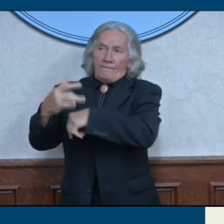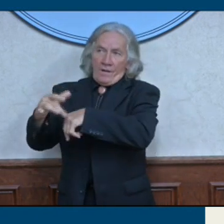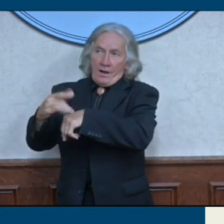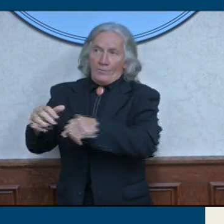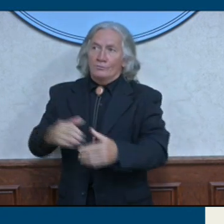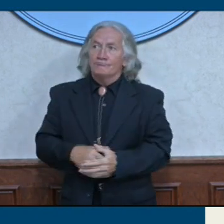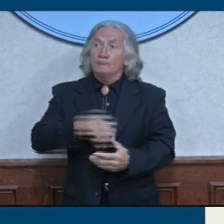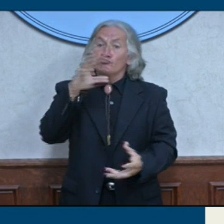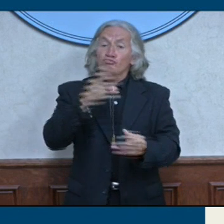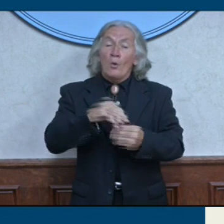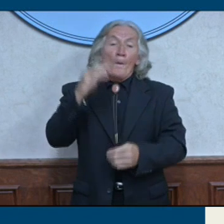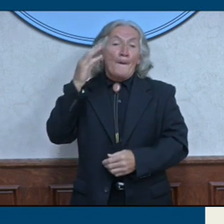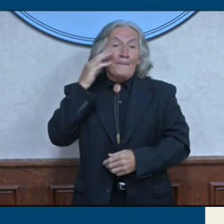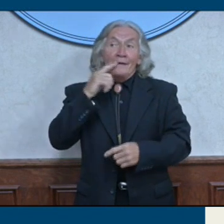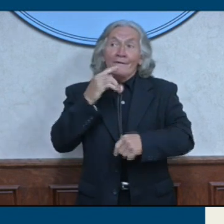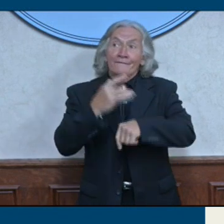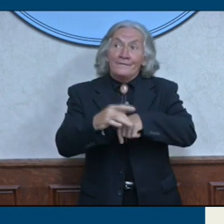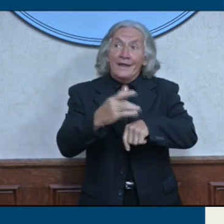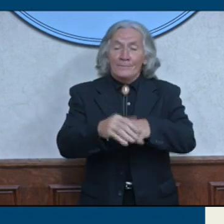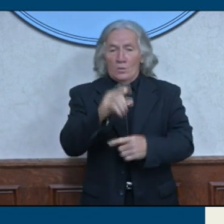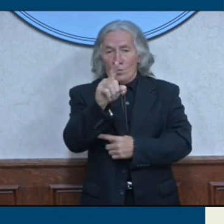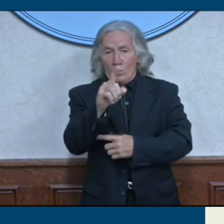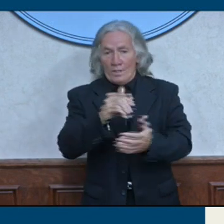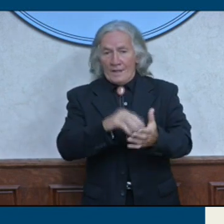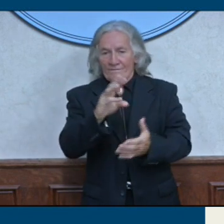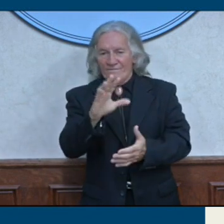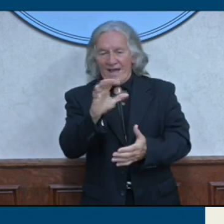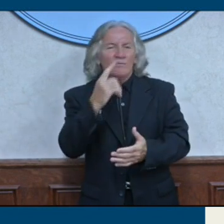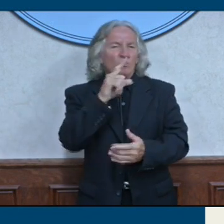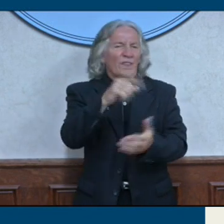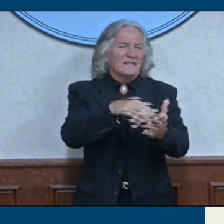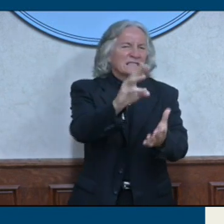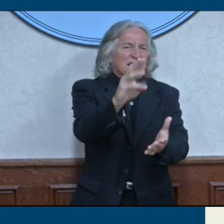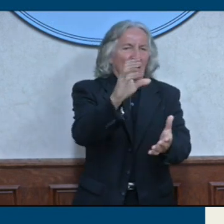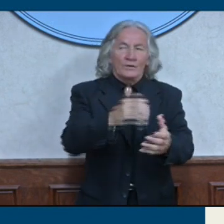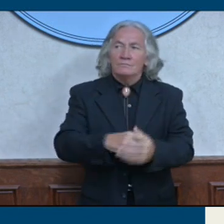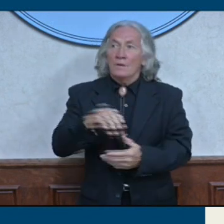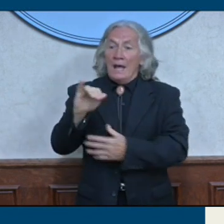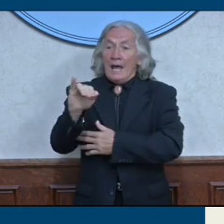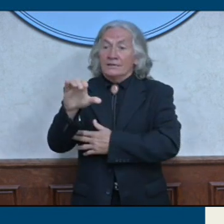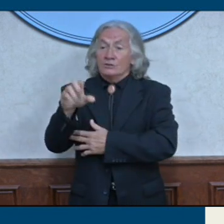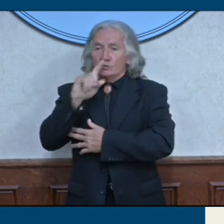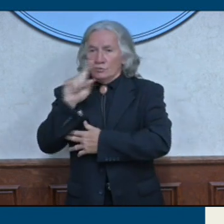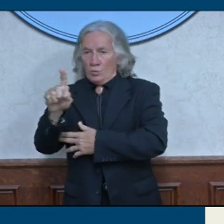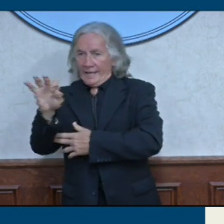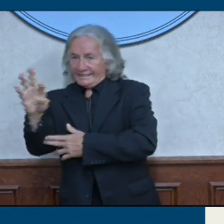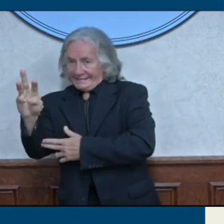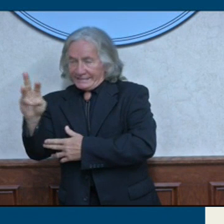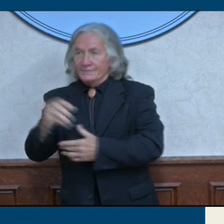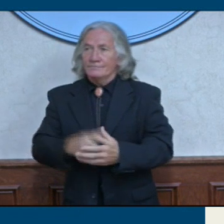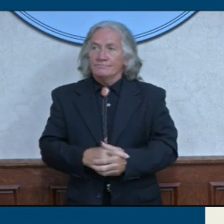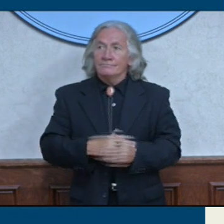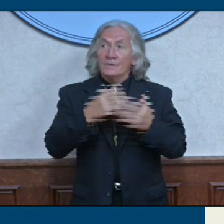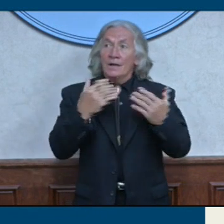ANTONIO HAS A TOTAL OF A IN THIS PARTICULAR ABOUT 5800 BEDS, 26% OF THEM ARE